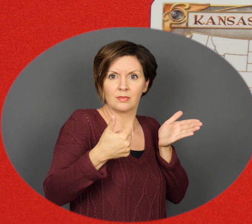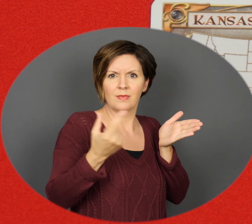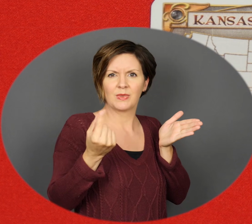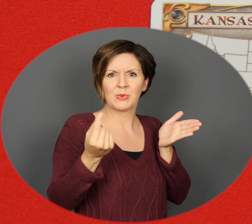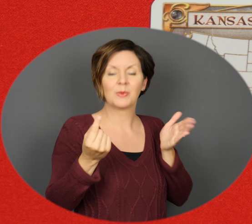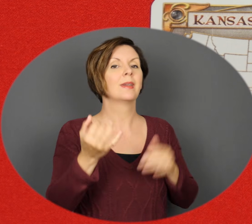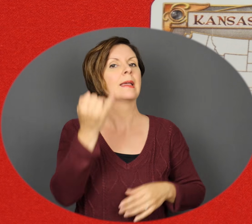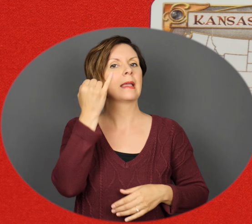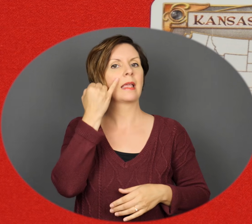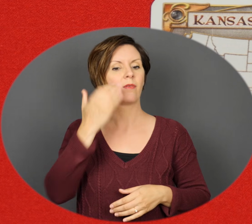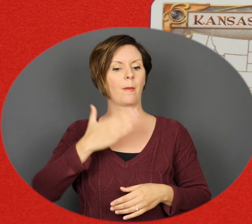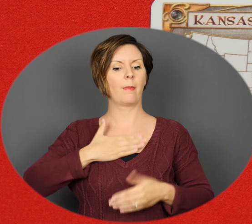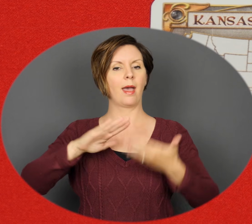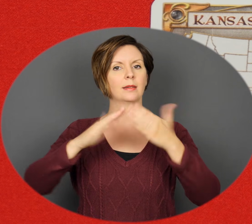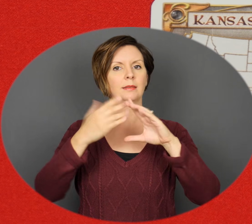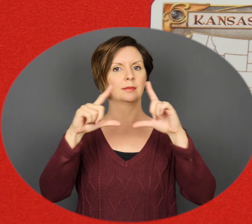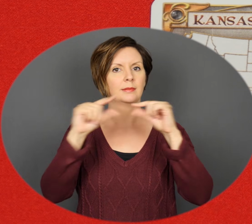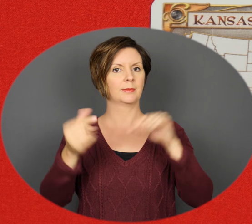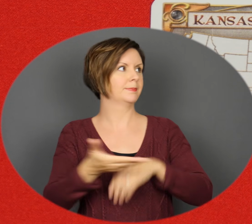the player will need to be able to draw a path of